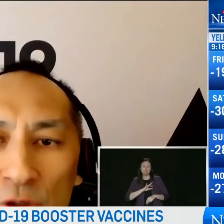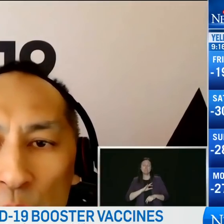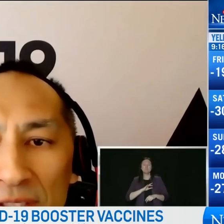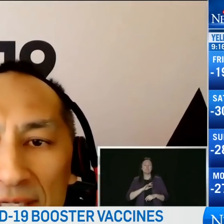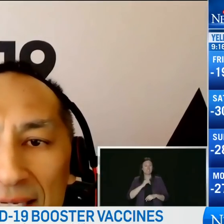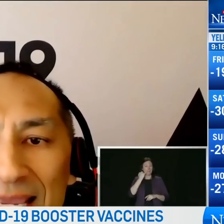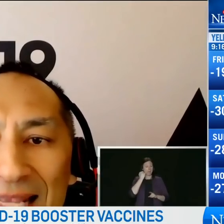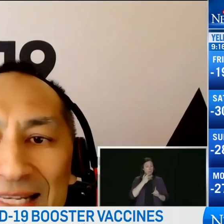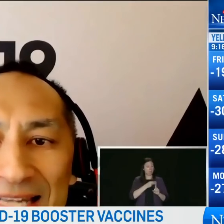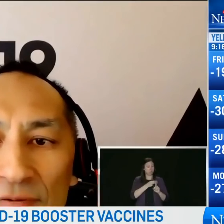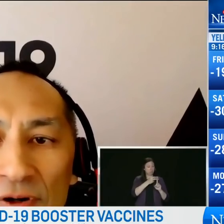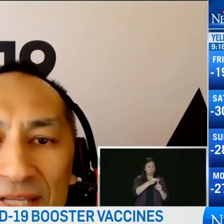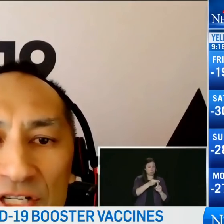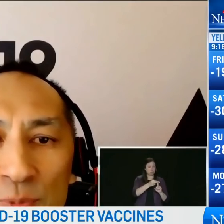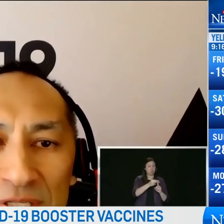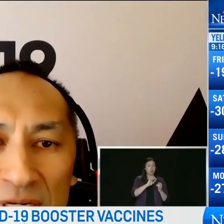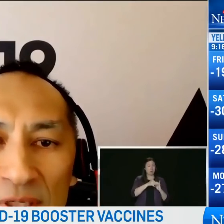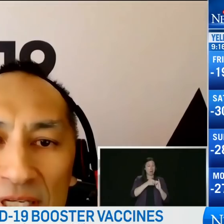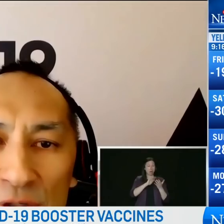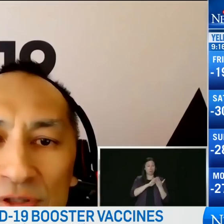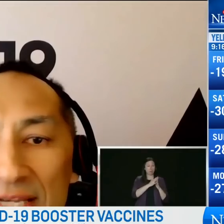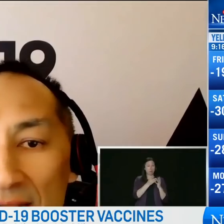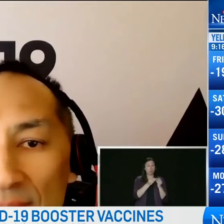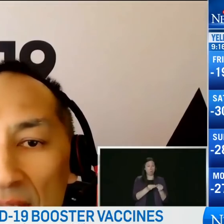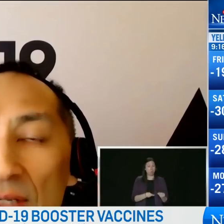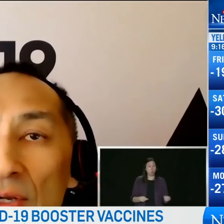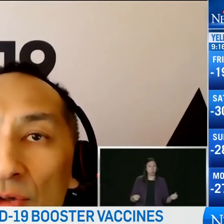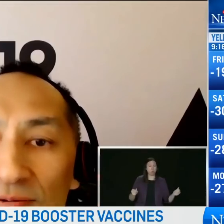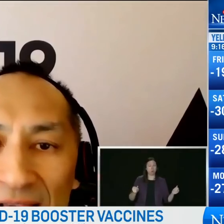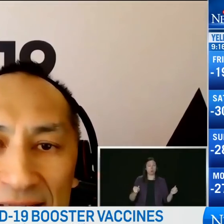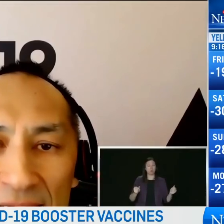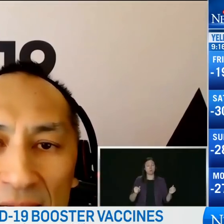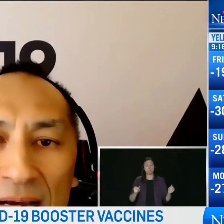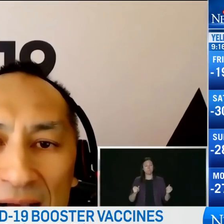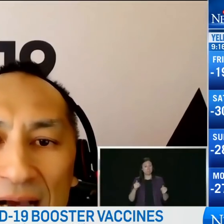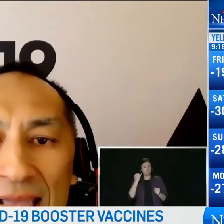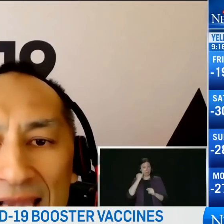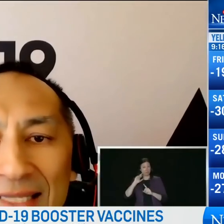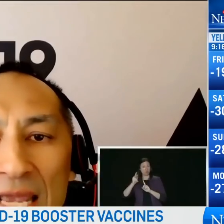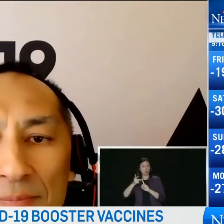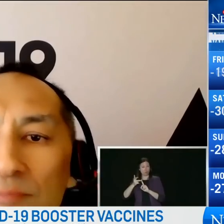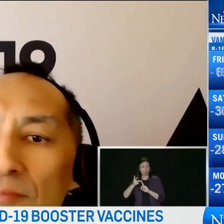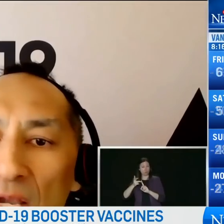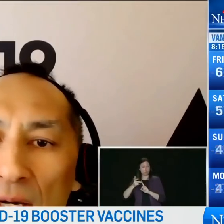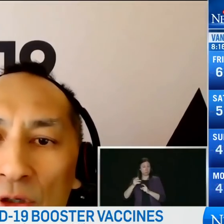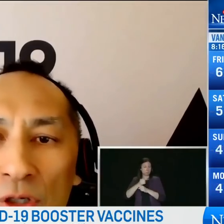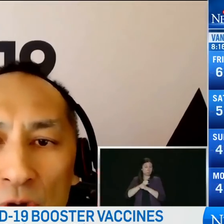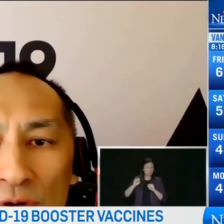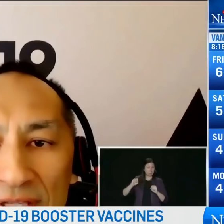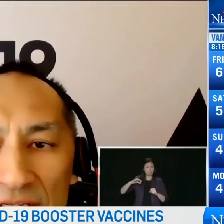ADVISORY COMMITTEE ON IMMUNIZATION CONSIDERED EMERGING EVIDENCE ON WANING PROTECTION OF